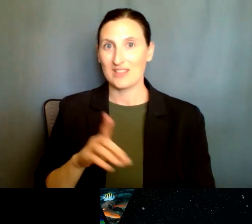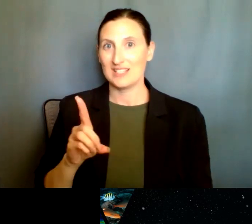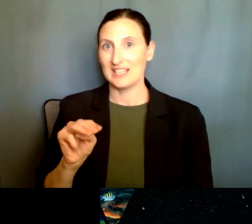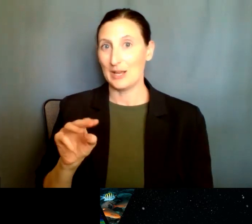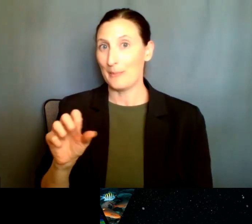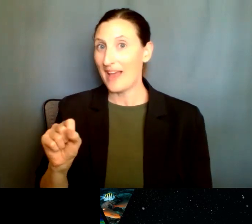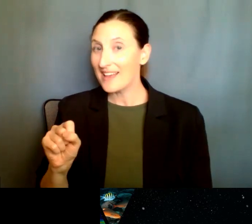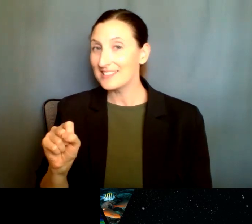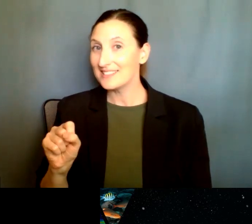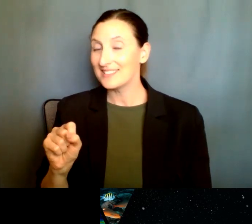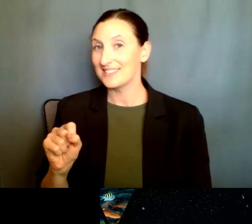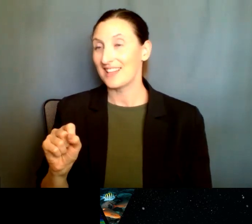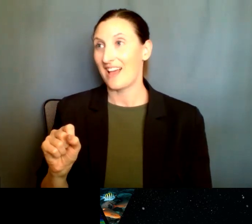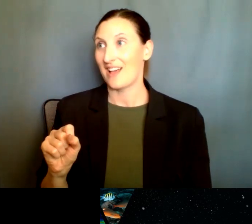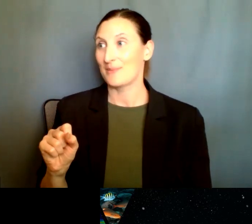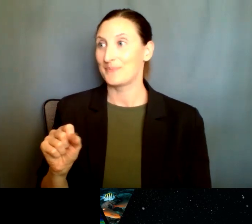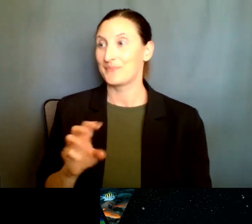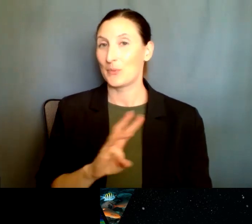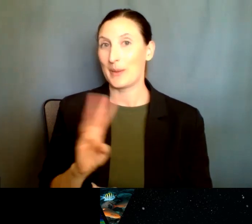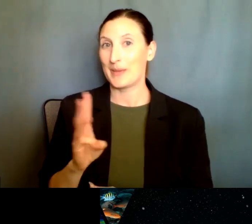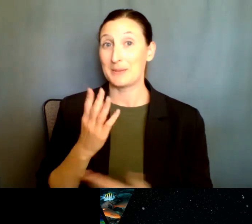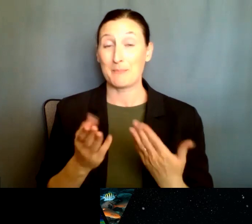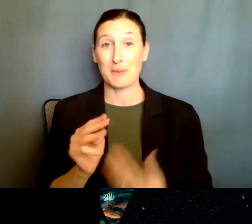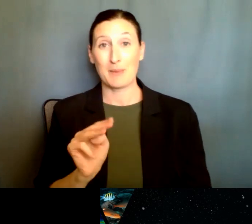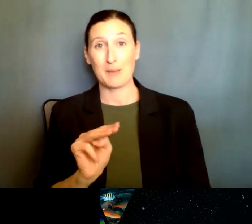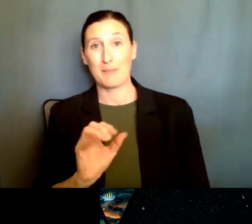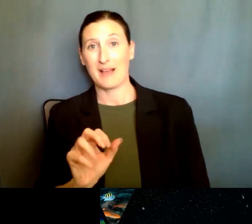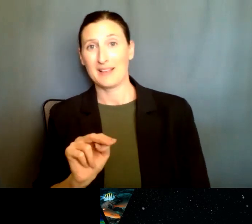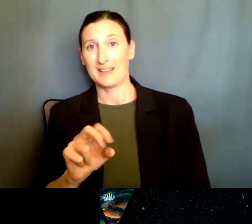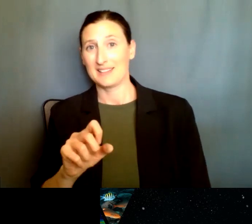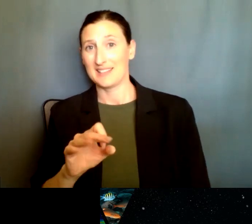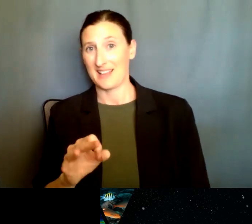Maybe MyNSF has a link. If you want to sign up for a reviewer.